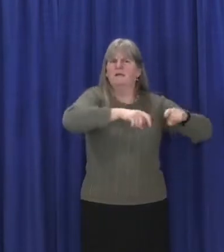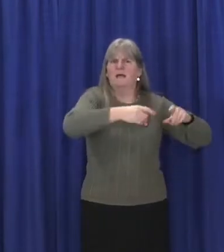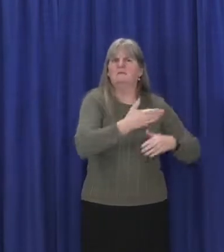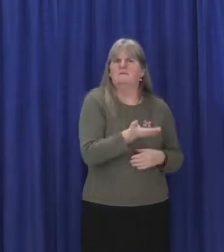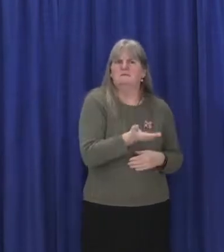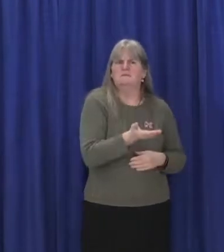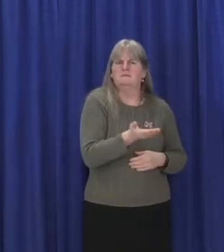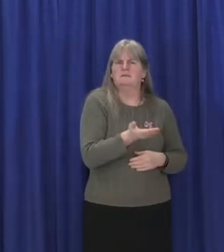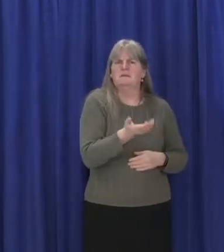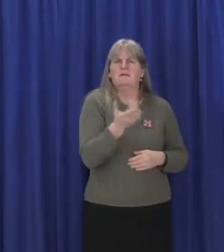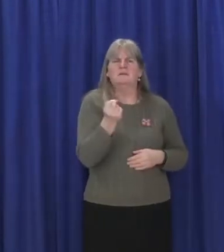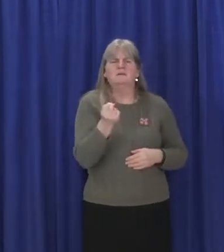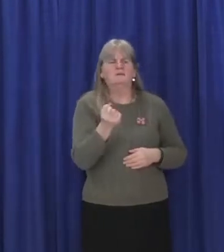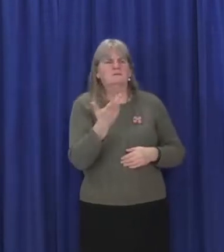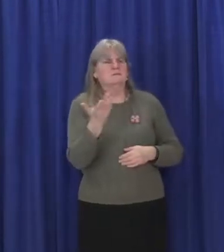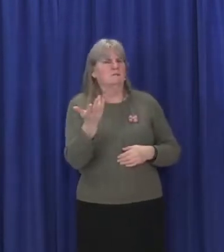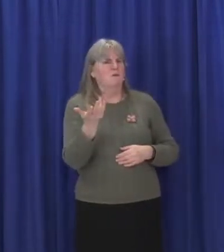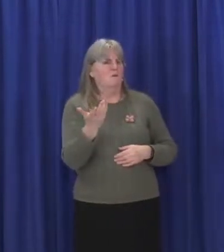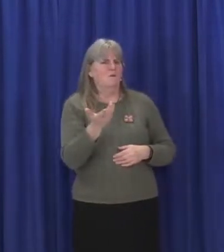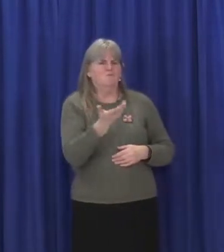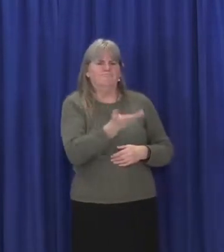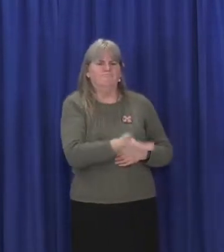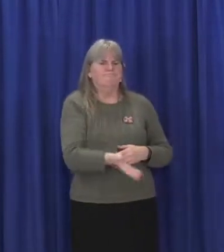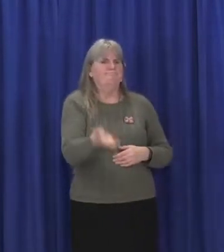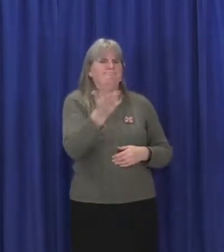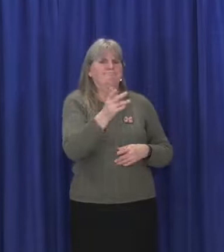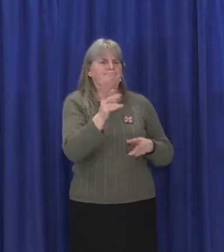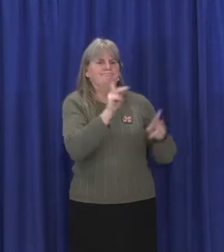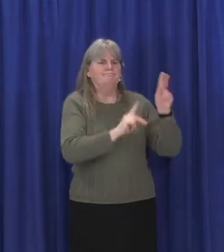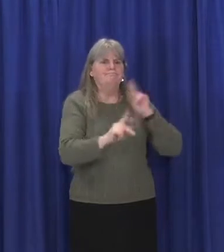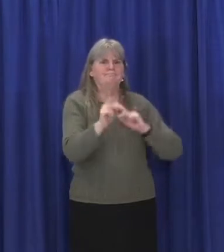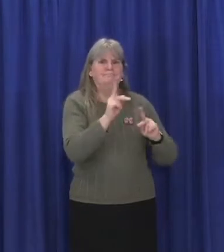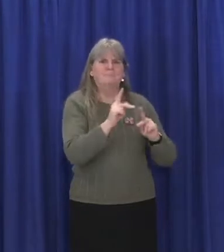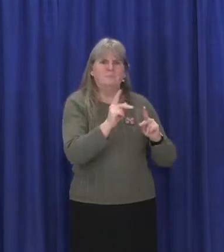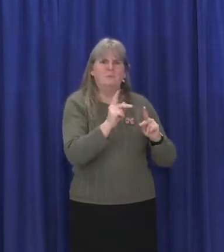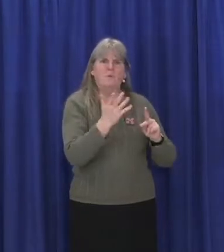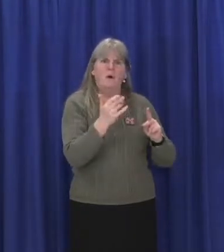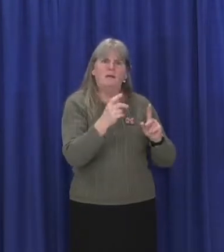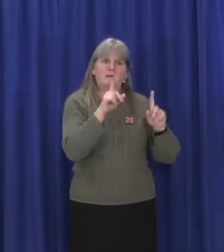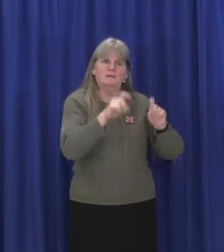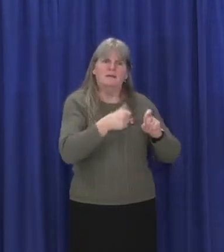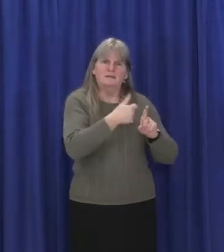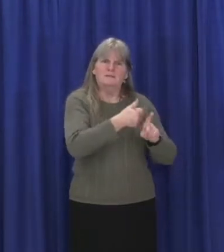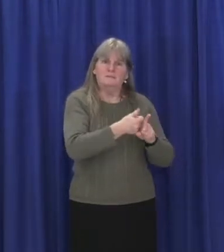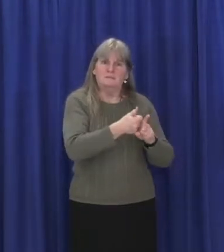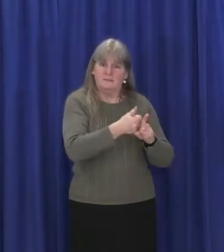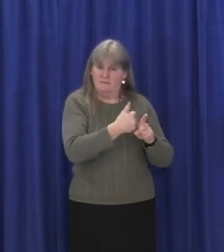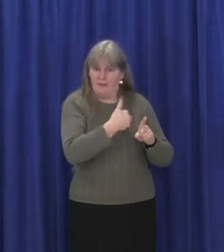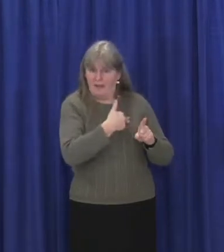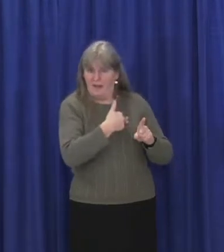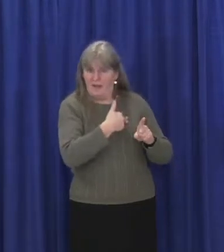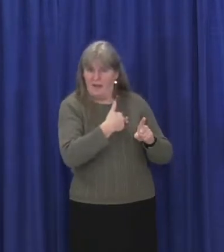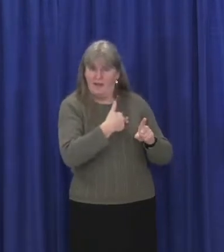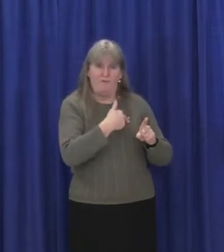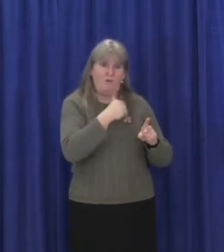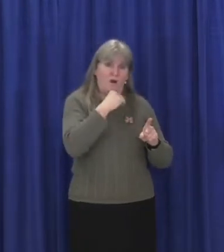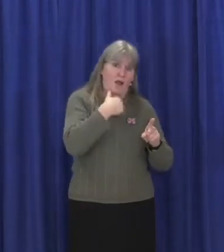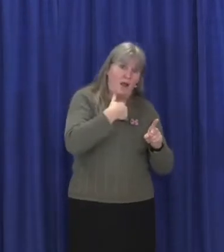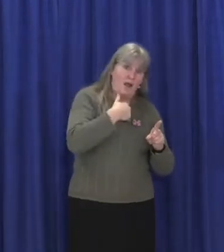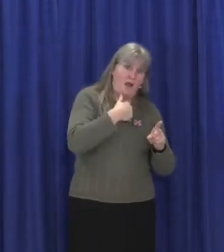caregivers or youth are concerned whether-- and they want to test themselves to see if the test will show them that they have COVID-19,